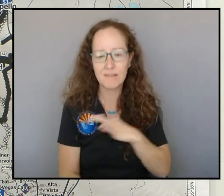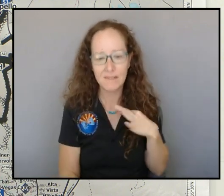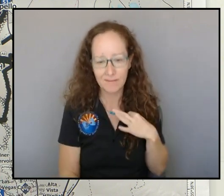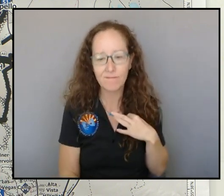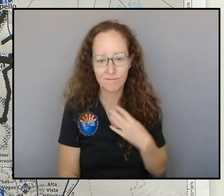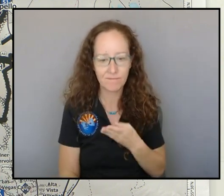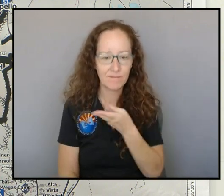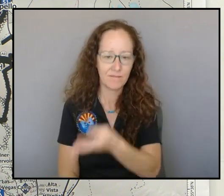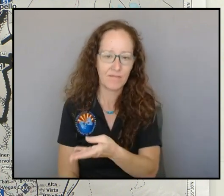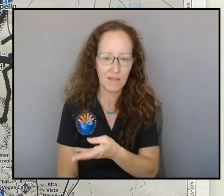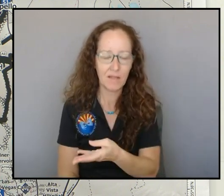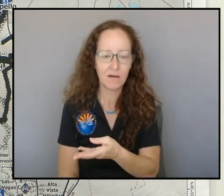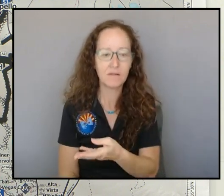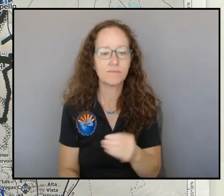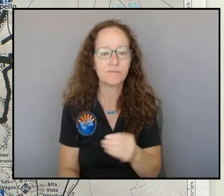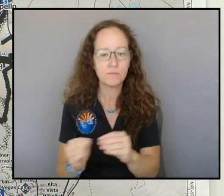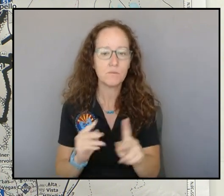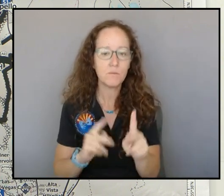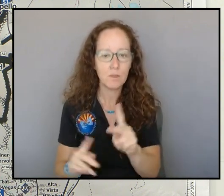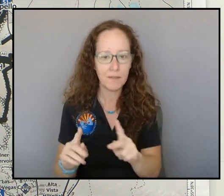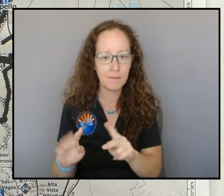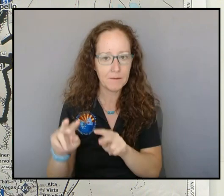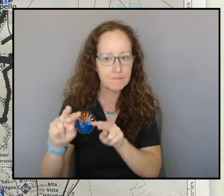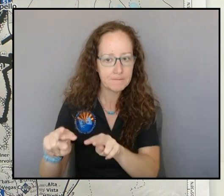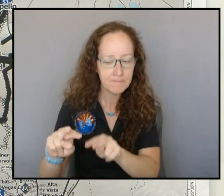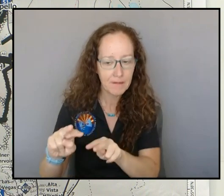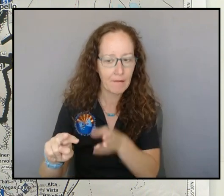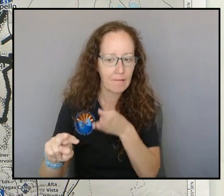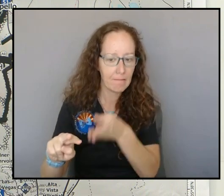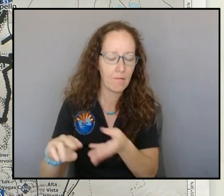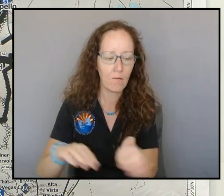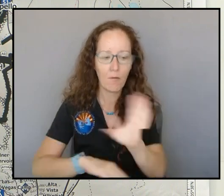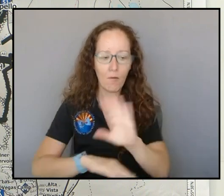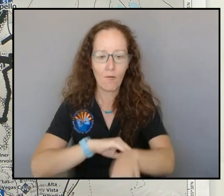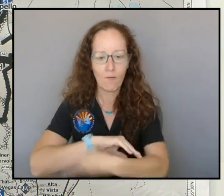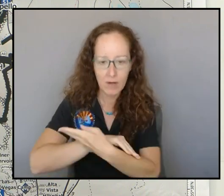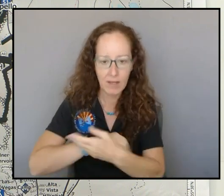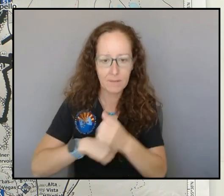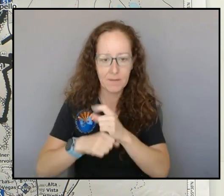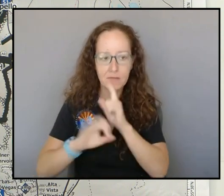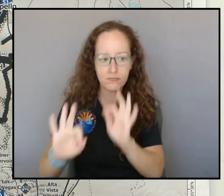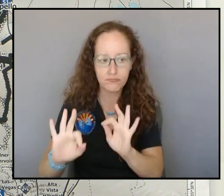covering that area and ensuring things are going on. And those firing operations likely to start taking place in the